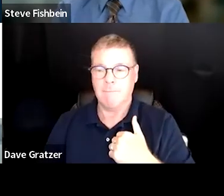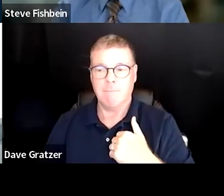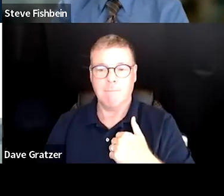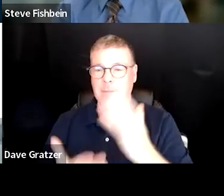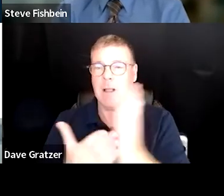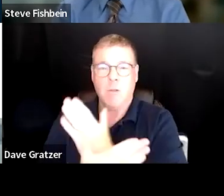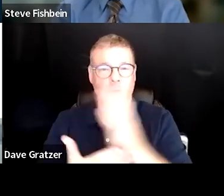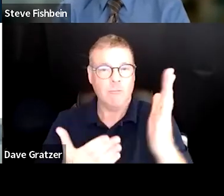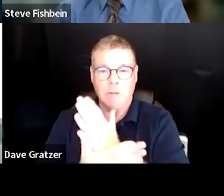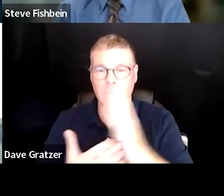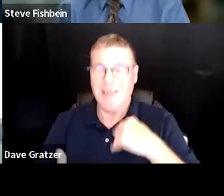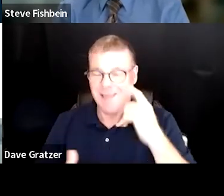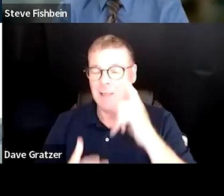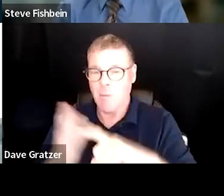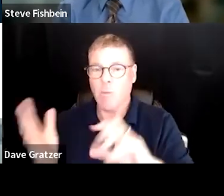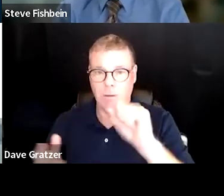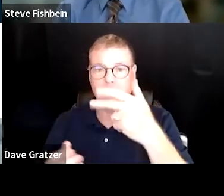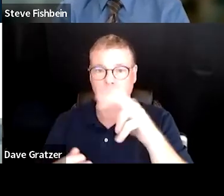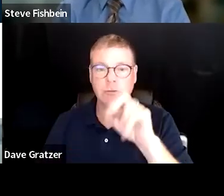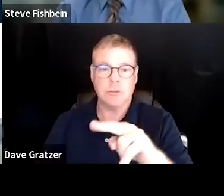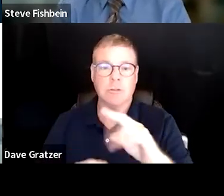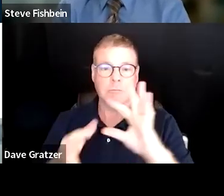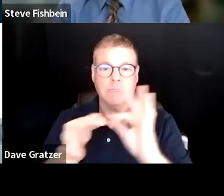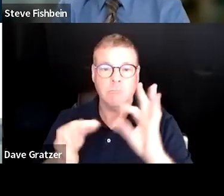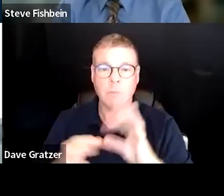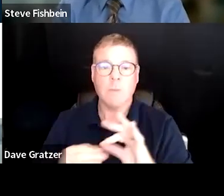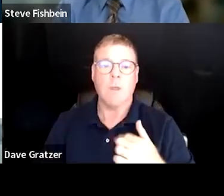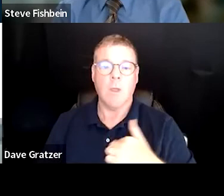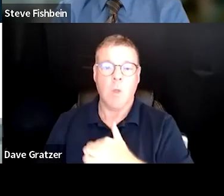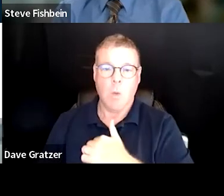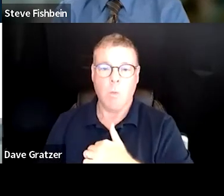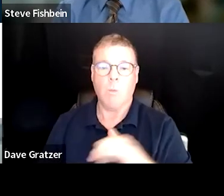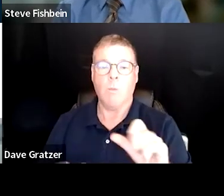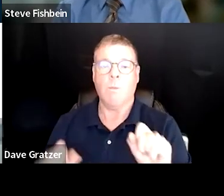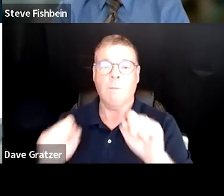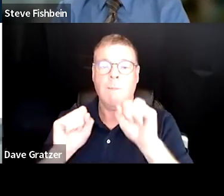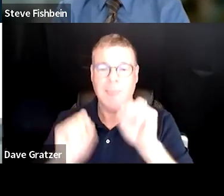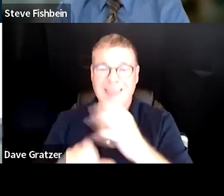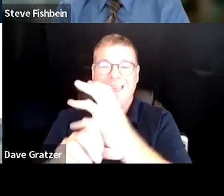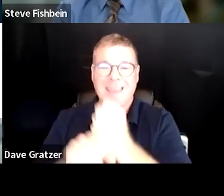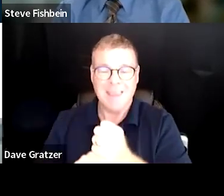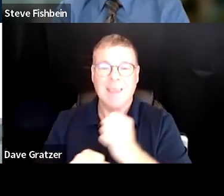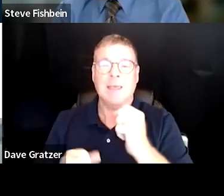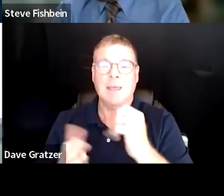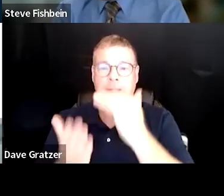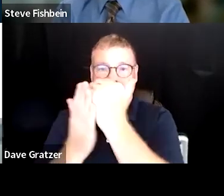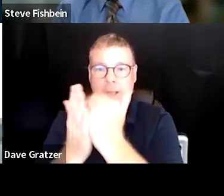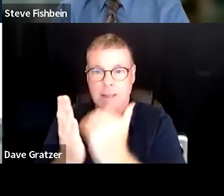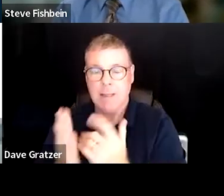I think a lot of it is what Sharon's talking about. We certainly can get the list of topics that are being done.